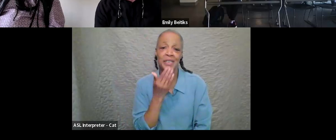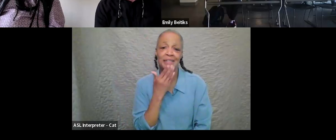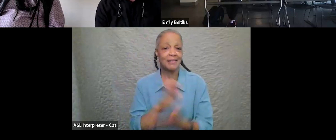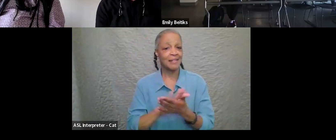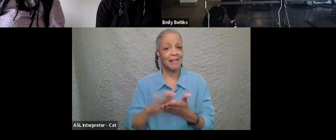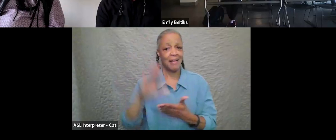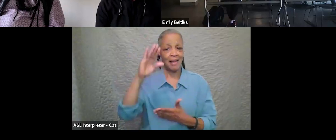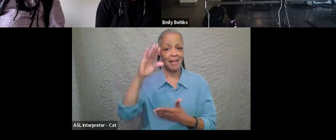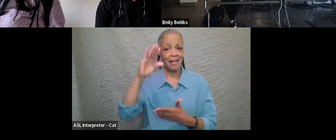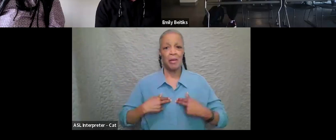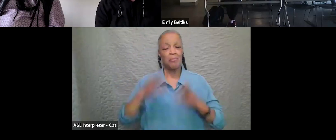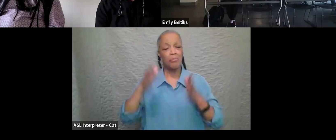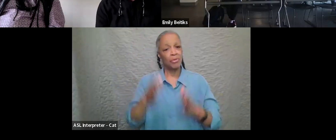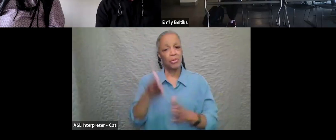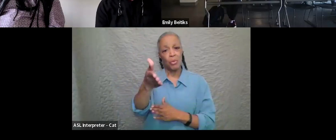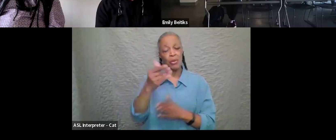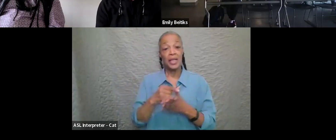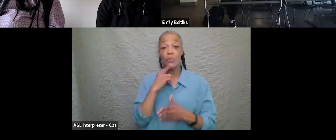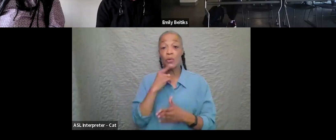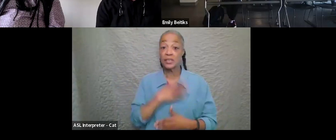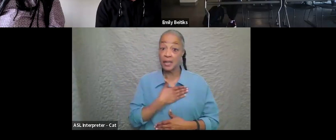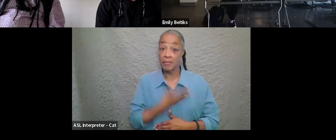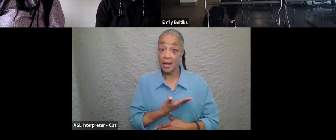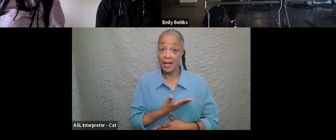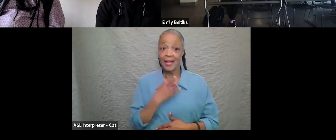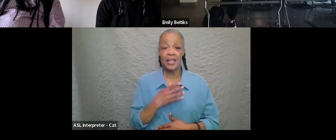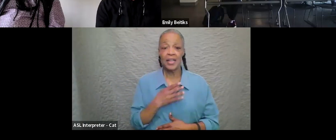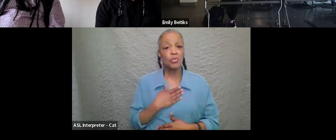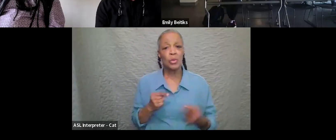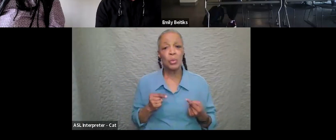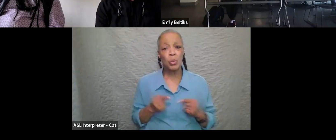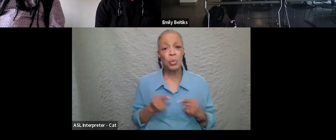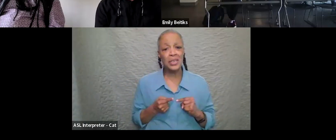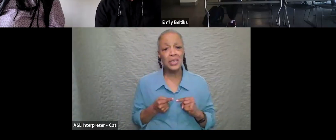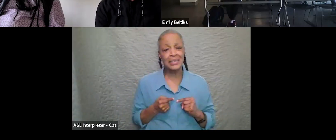And he will say, I mean, he is a guy who is deeply wounded, struggled with PTSD,